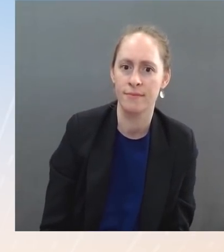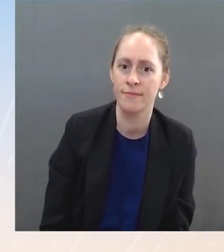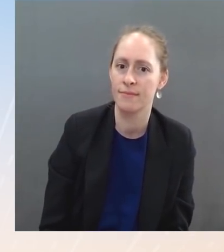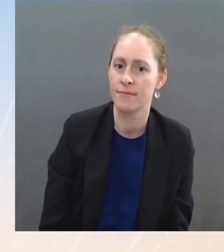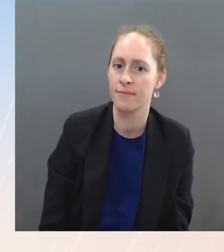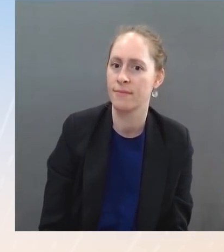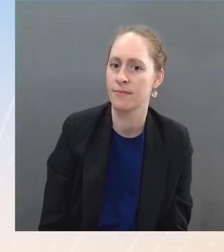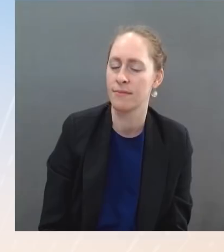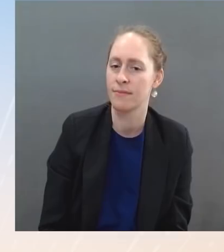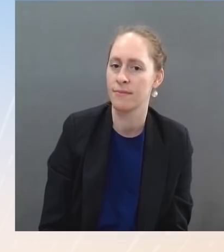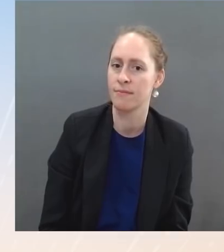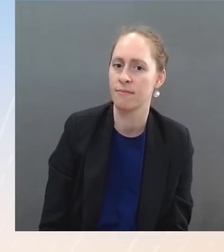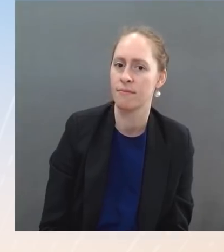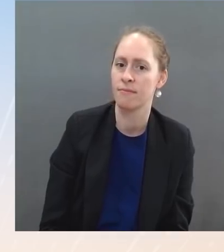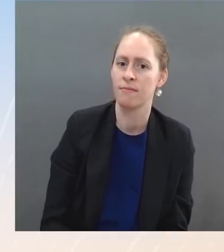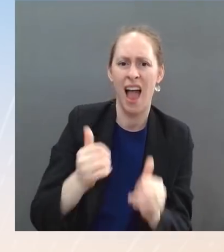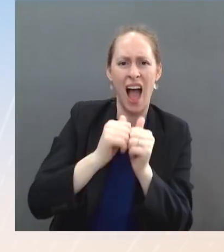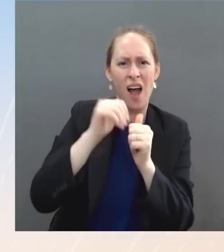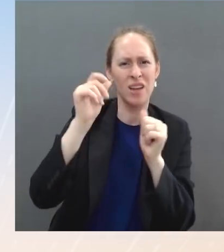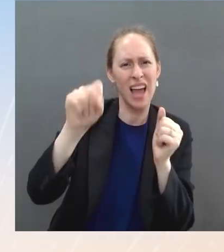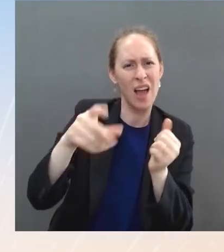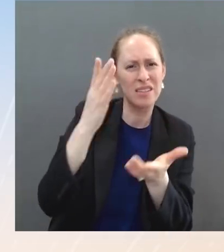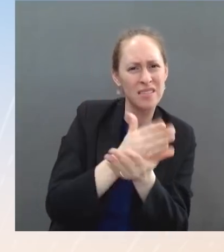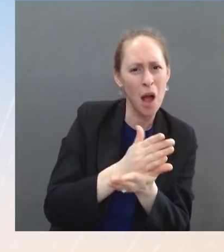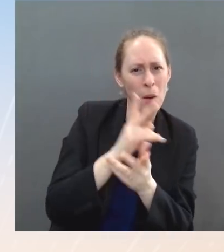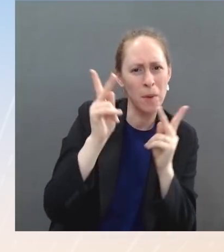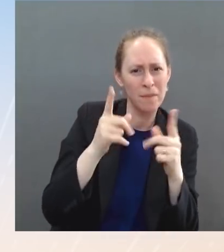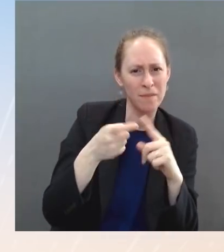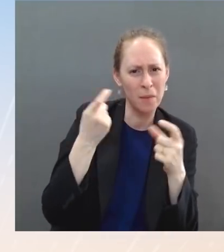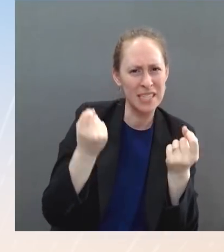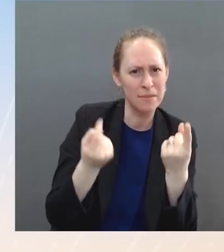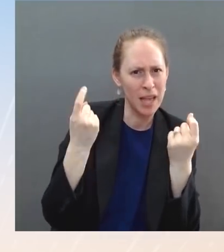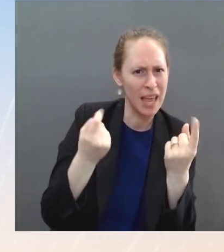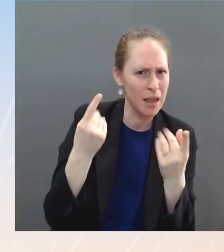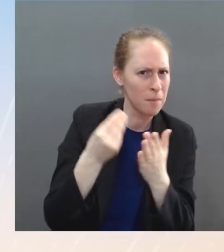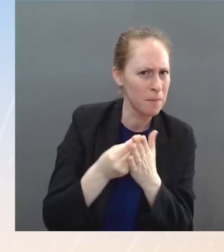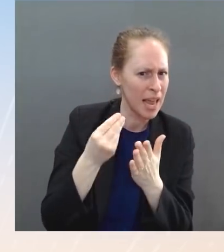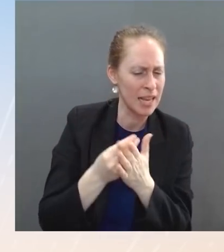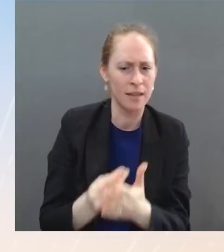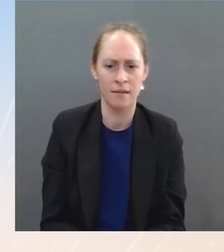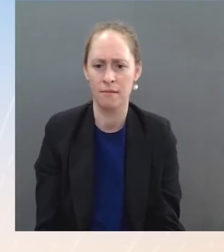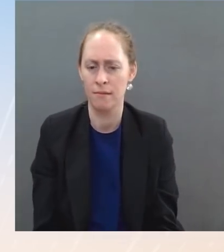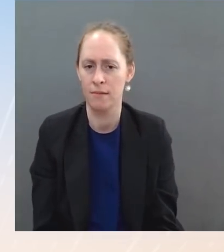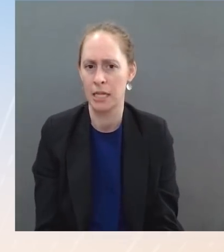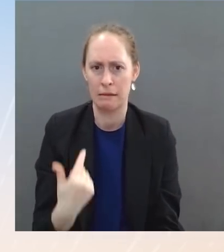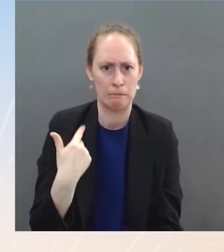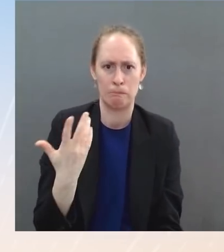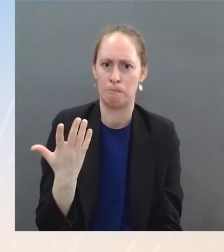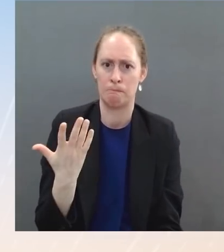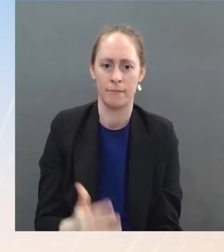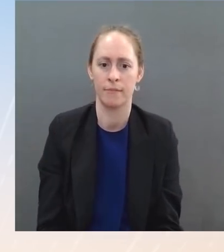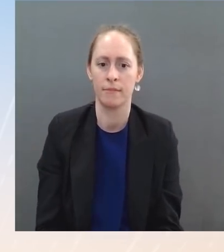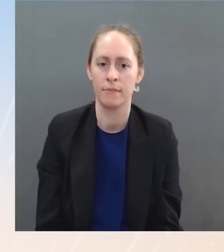The Press: Well, one thing on the wealth tax. Elon Musk tweeted out last week that Tesla and SpaceX would "have died"